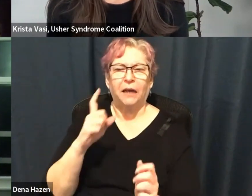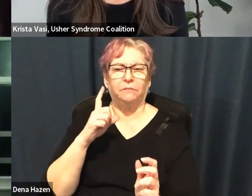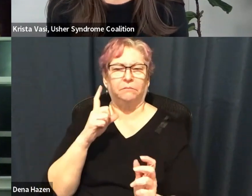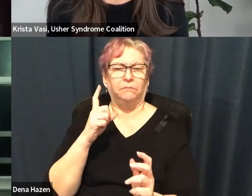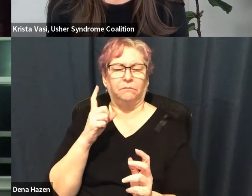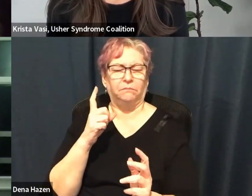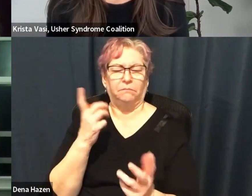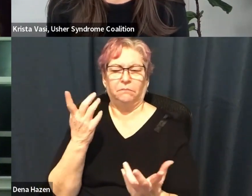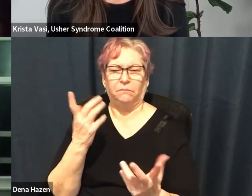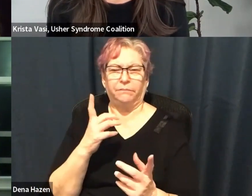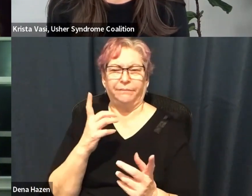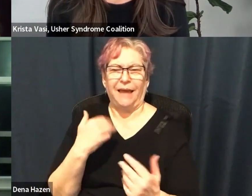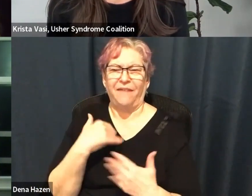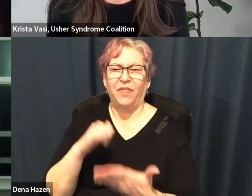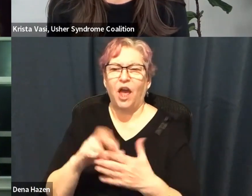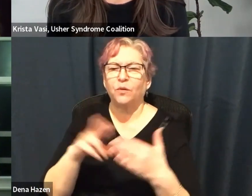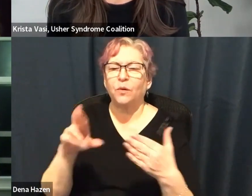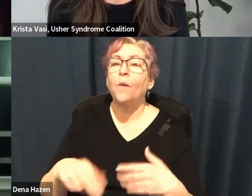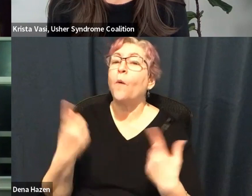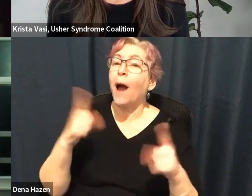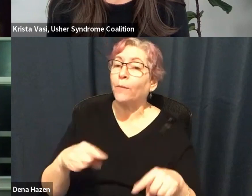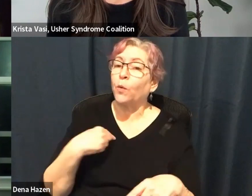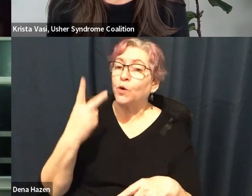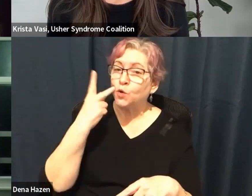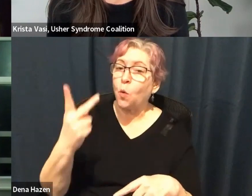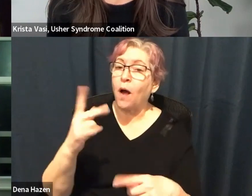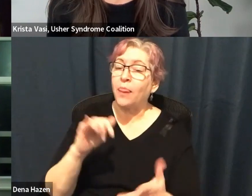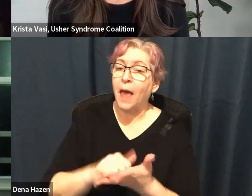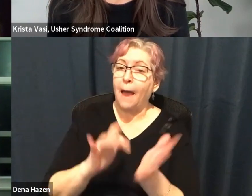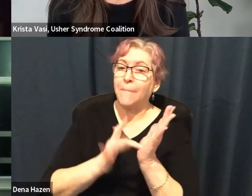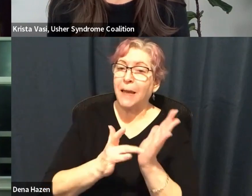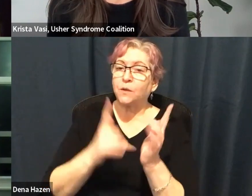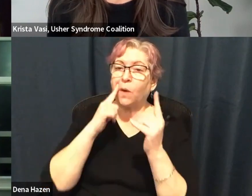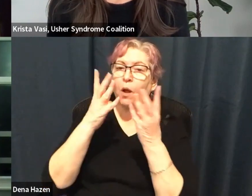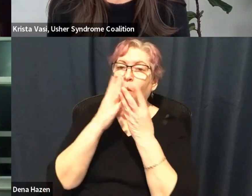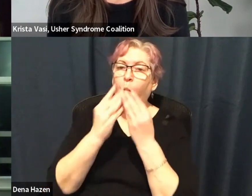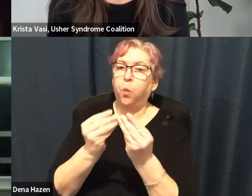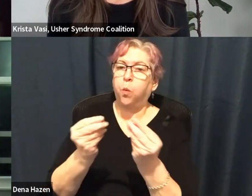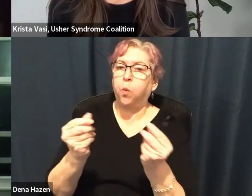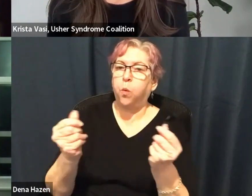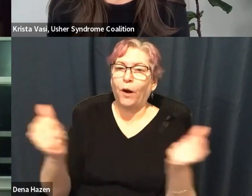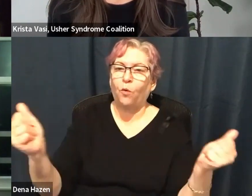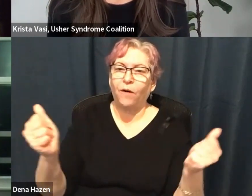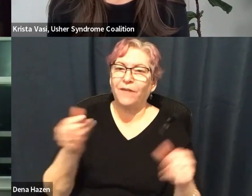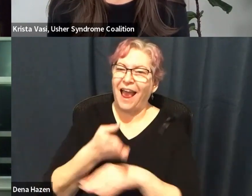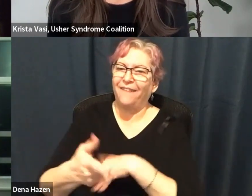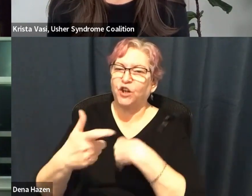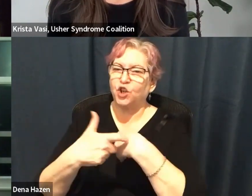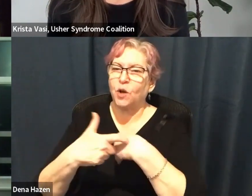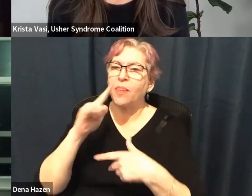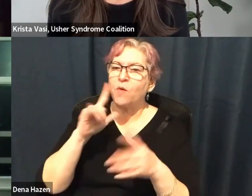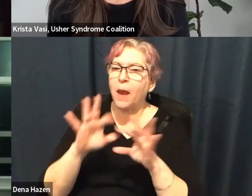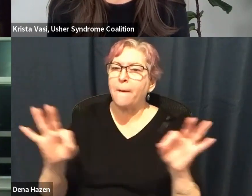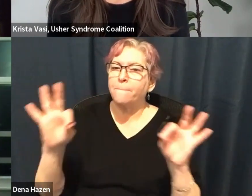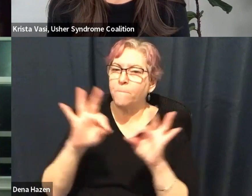So we did see that the medicine does wear off after a while, and that was a crucial piece to understanding our development